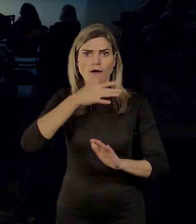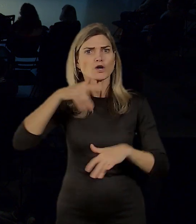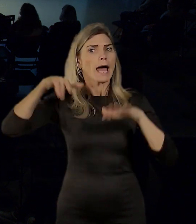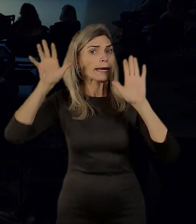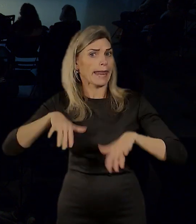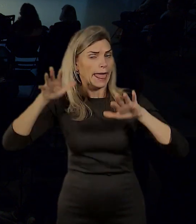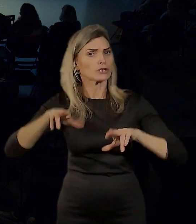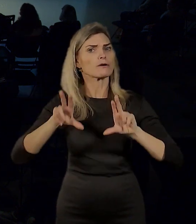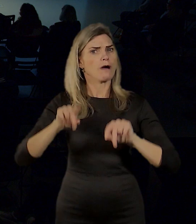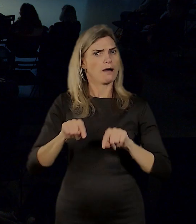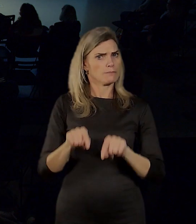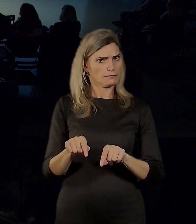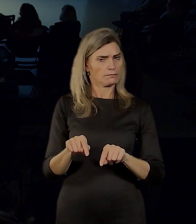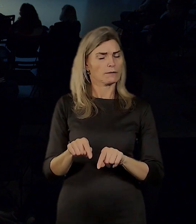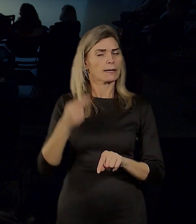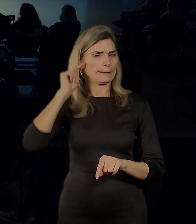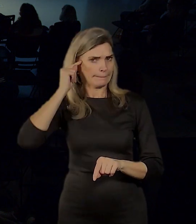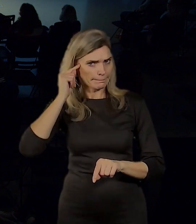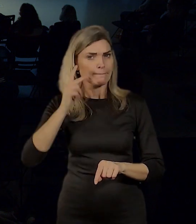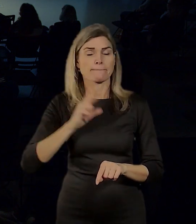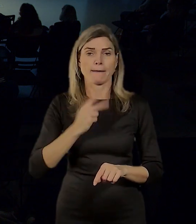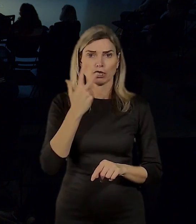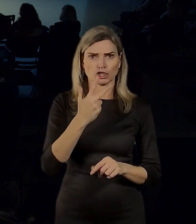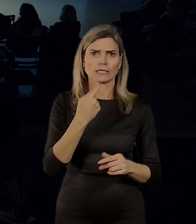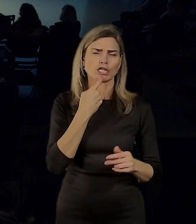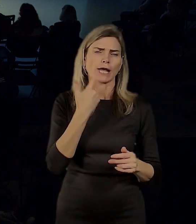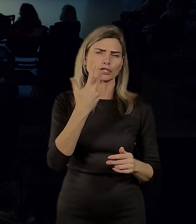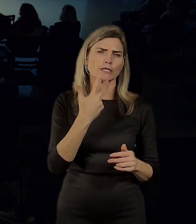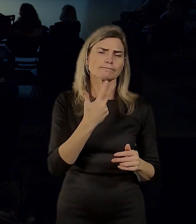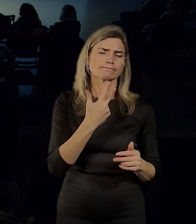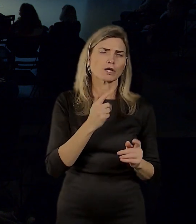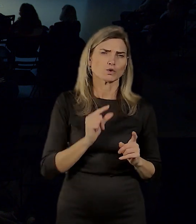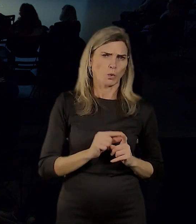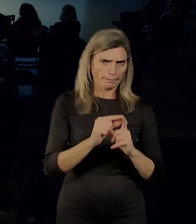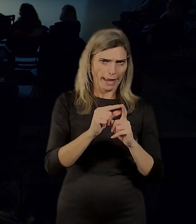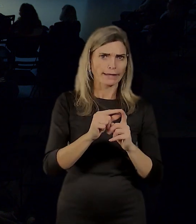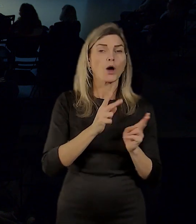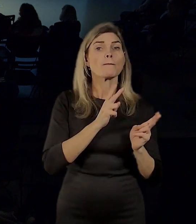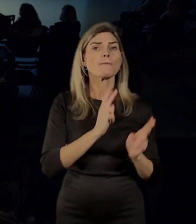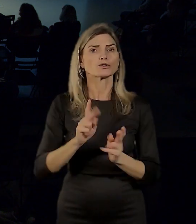There is the first stage of retention. The second stage of retention then begins in accumulation tanks,